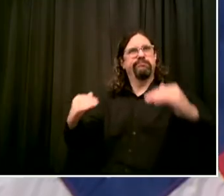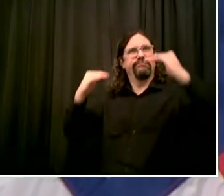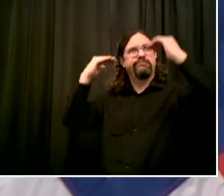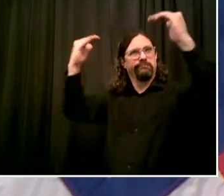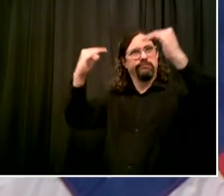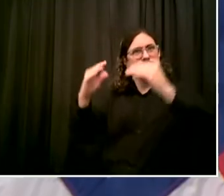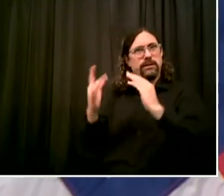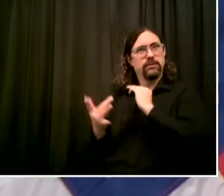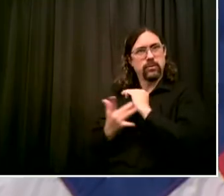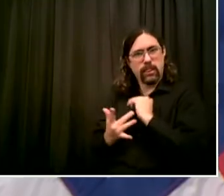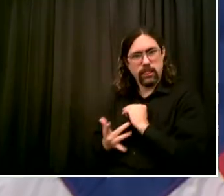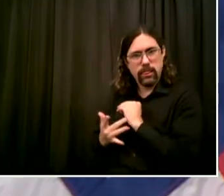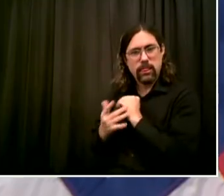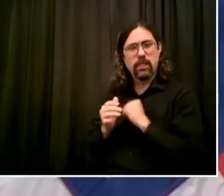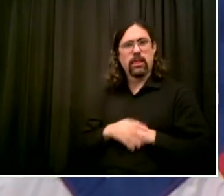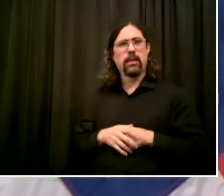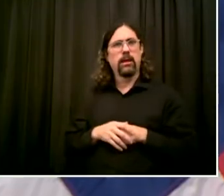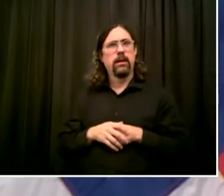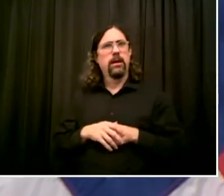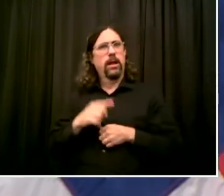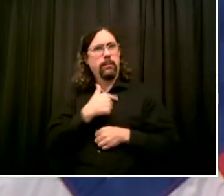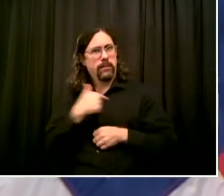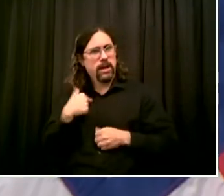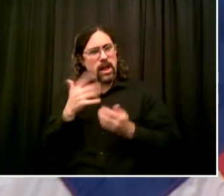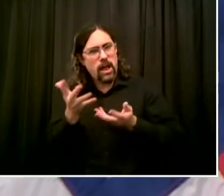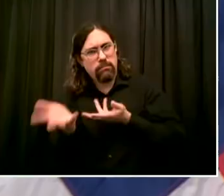IN THE CITY